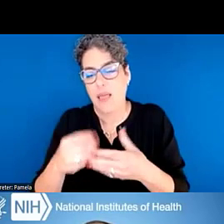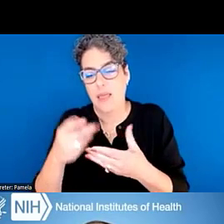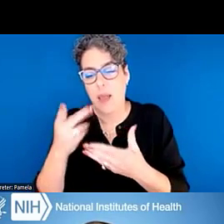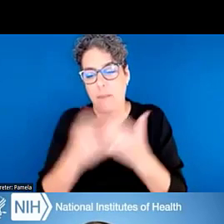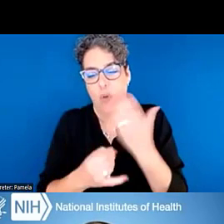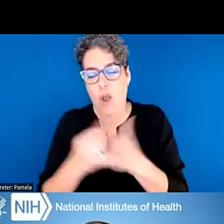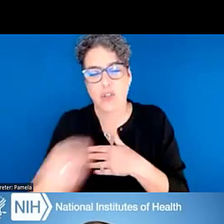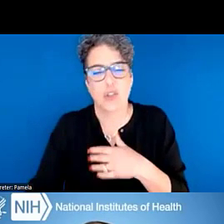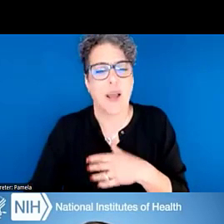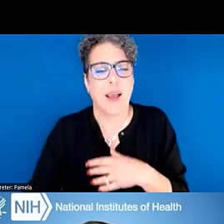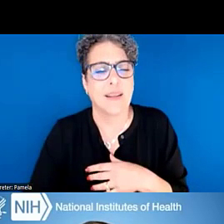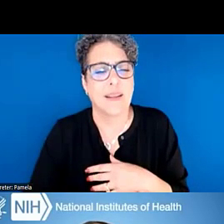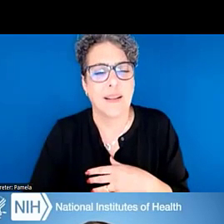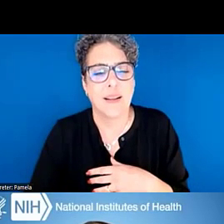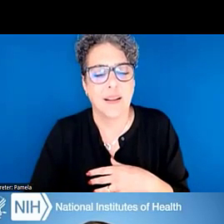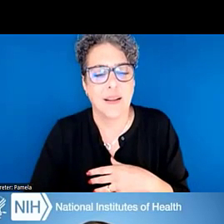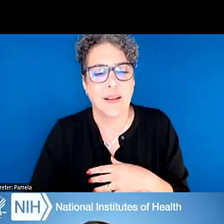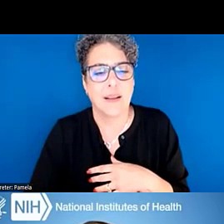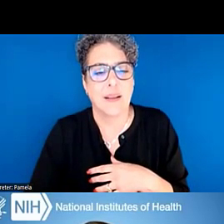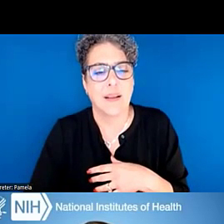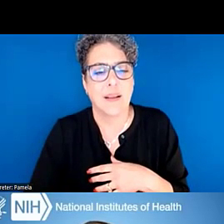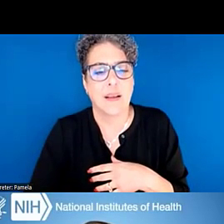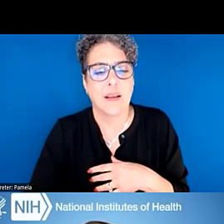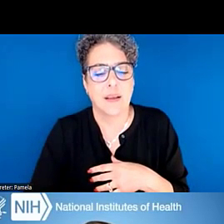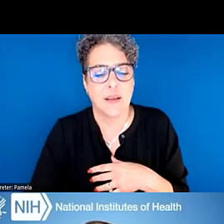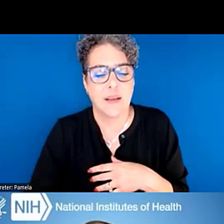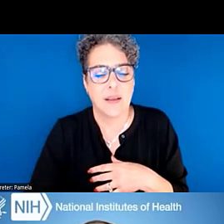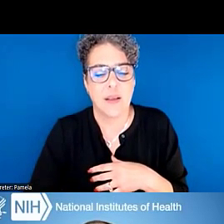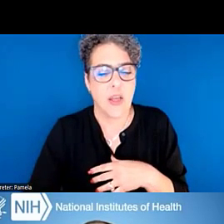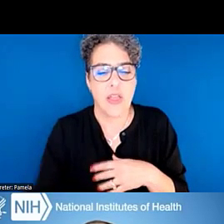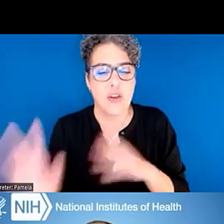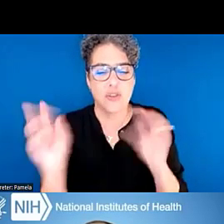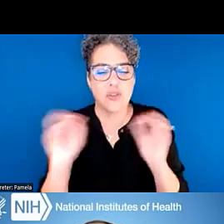Who was the funding agency? If ..